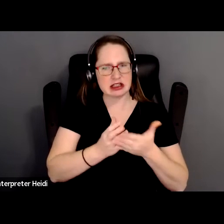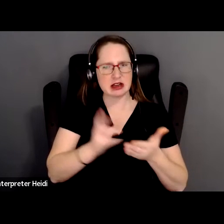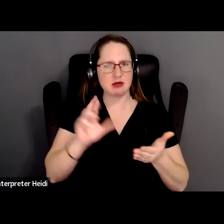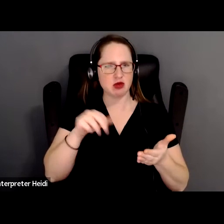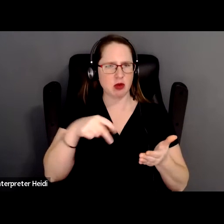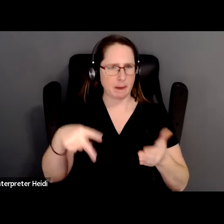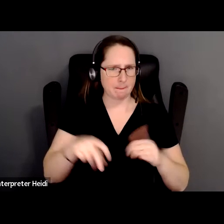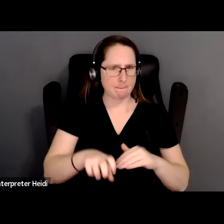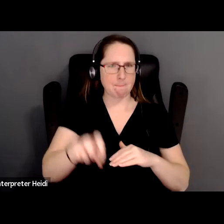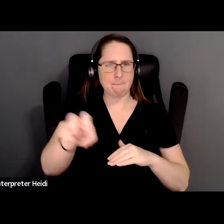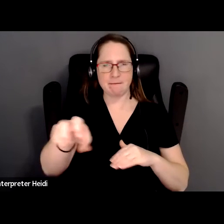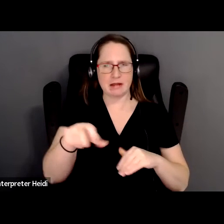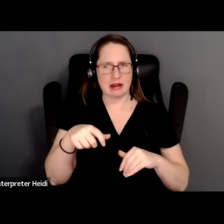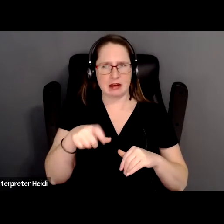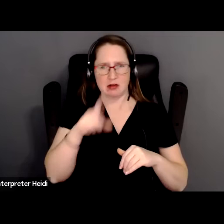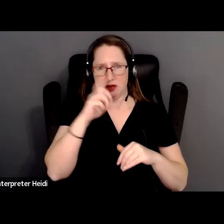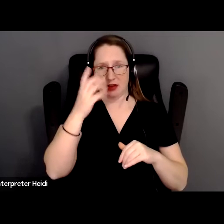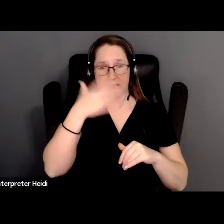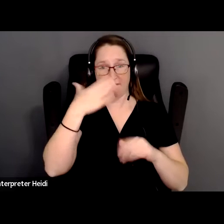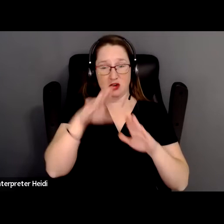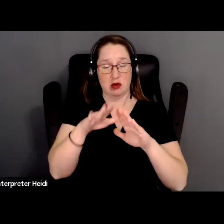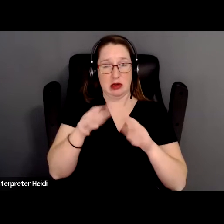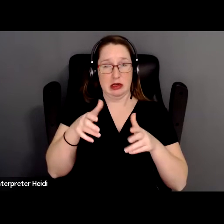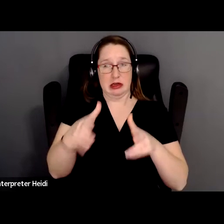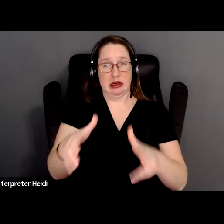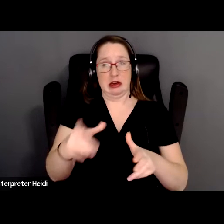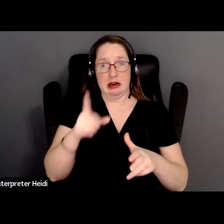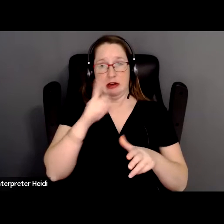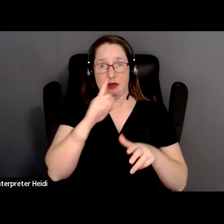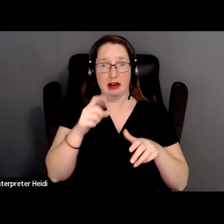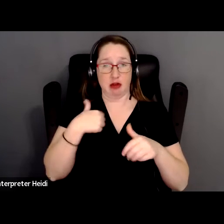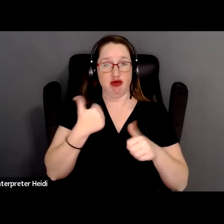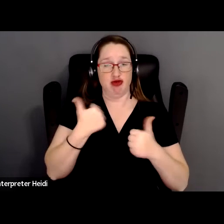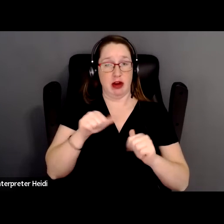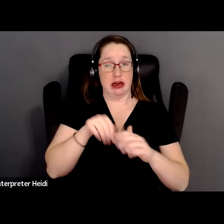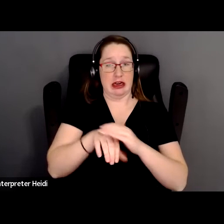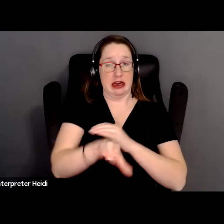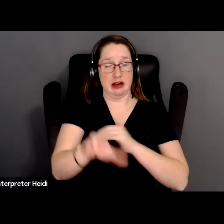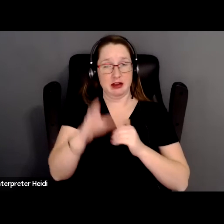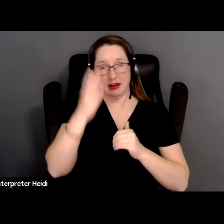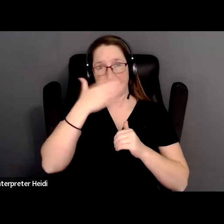I could barely fit in the front door, and I scraped my hand when I was trying to get in, and that was kind of nervous.